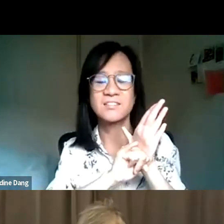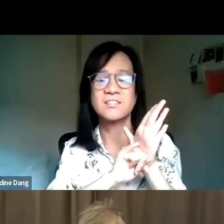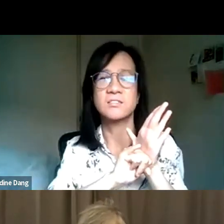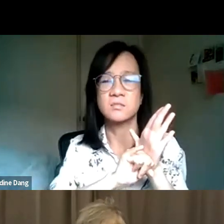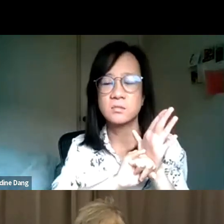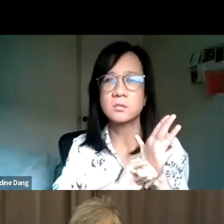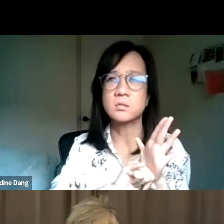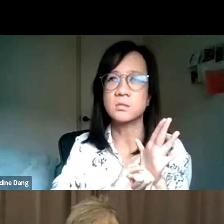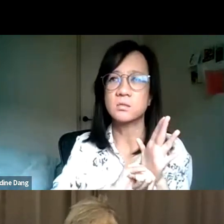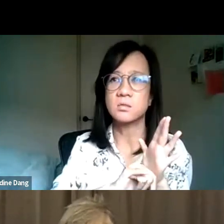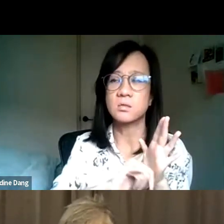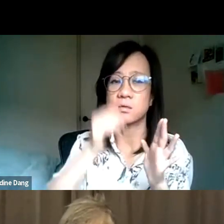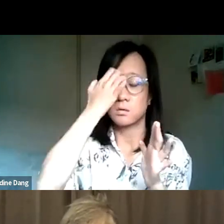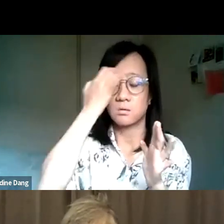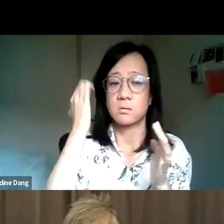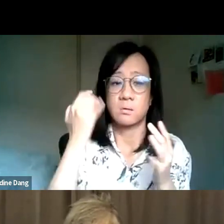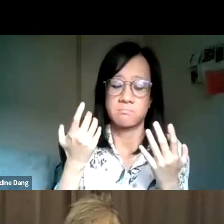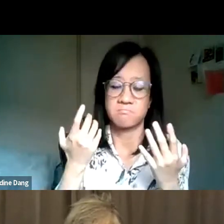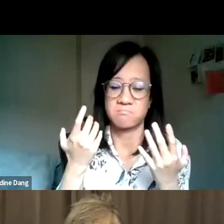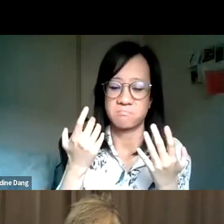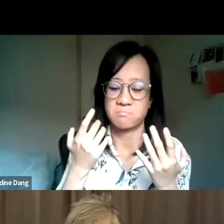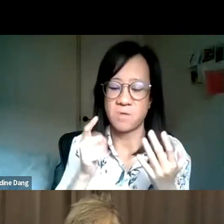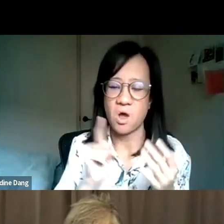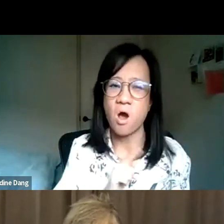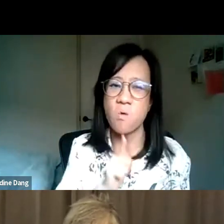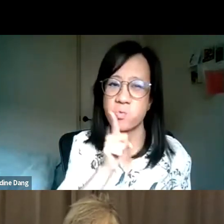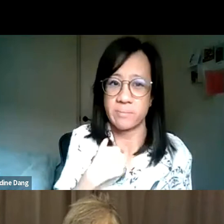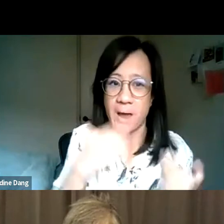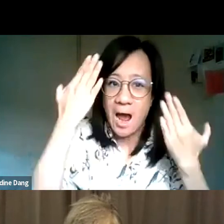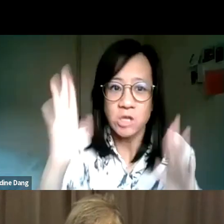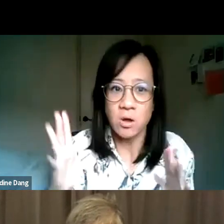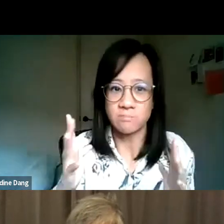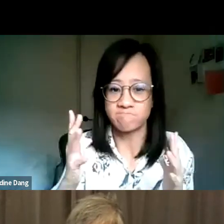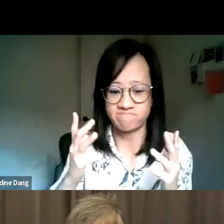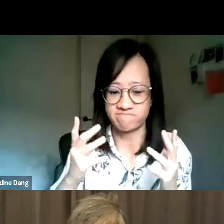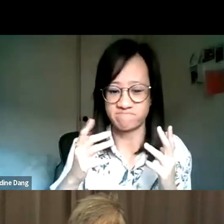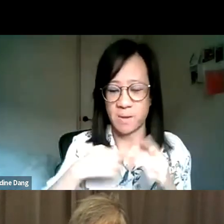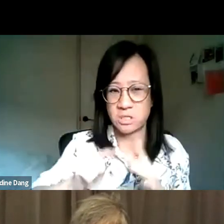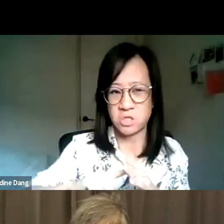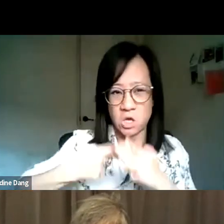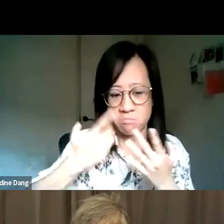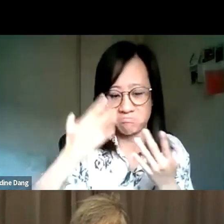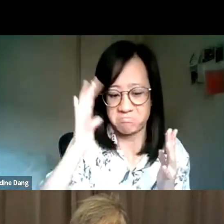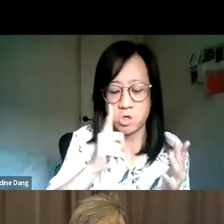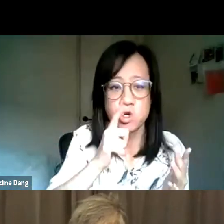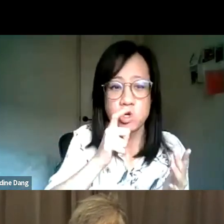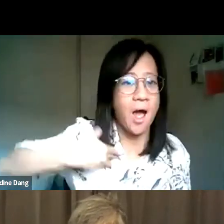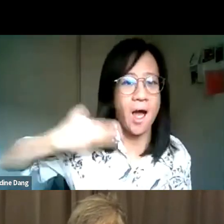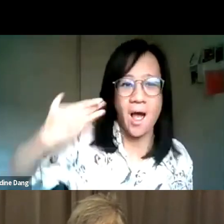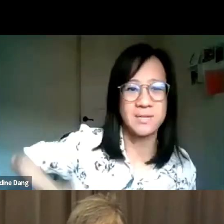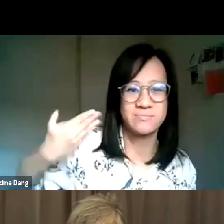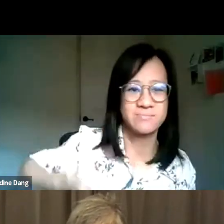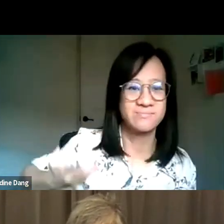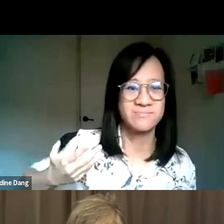I really did a lot of soul searching about my own identity during that process, trying